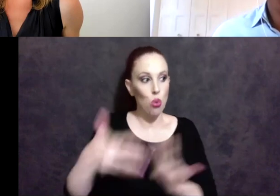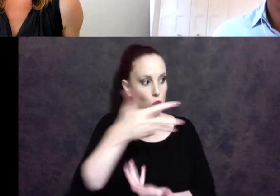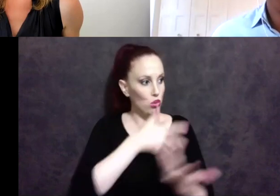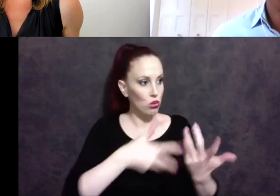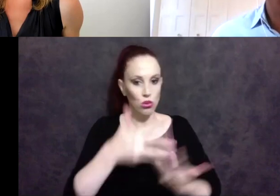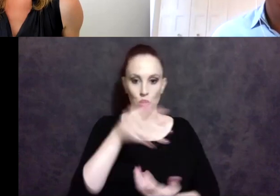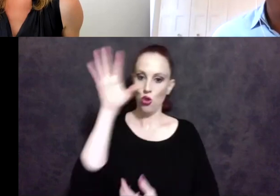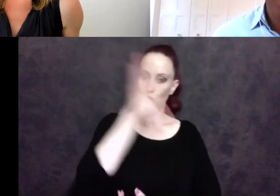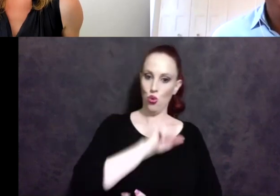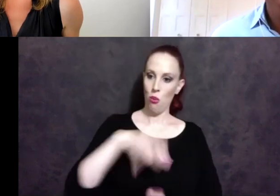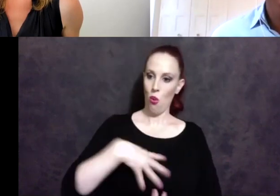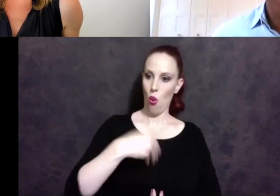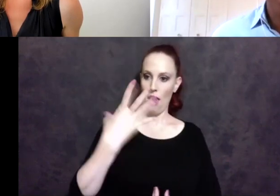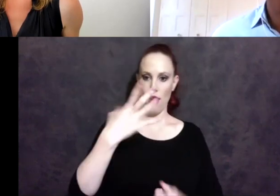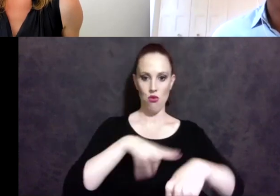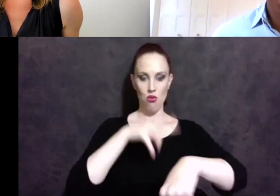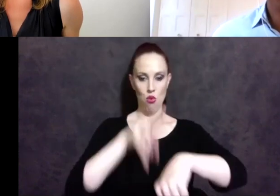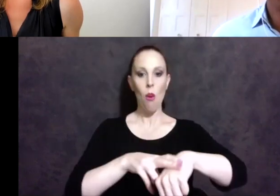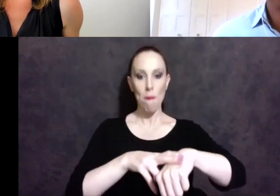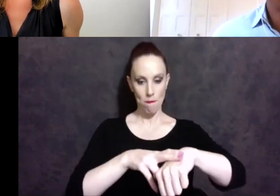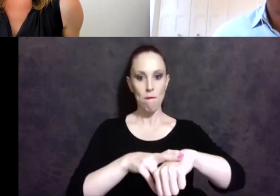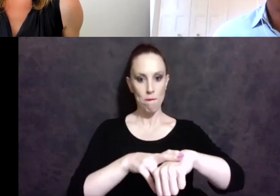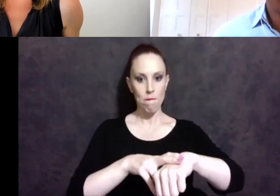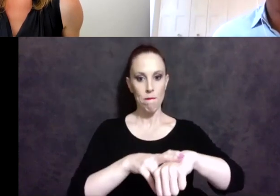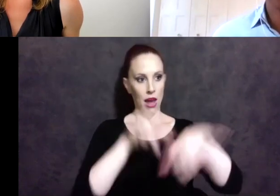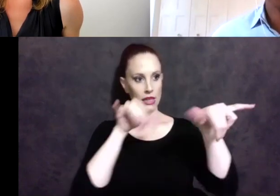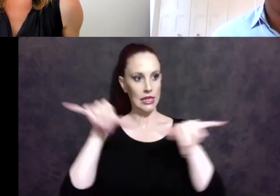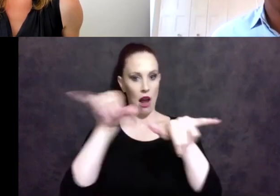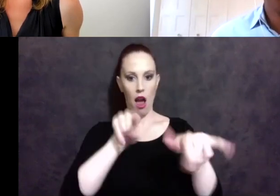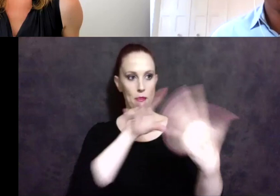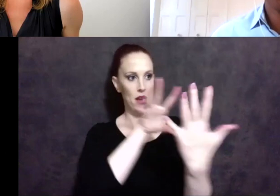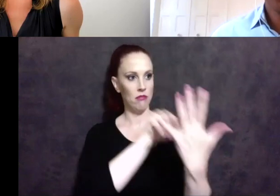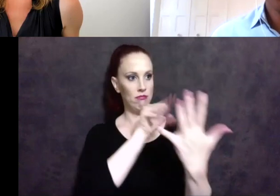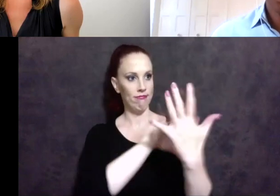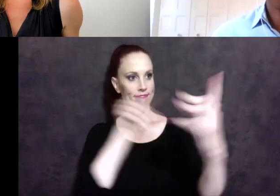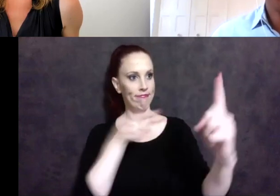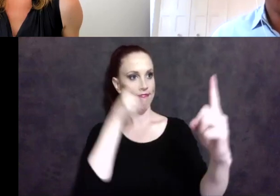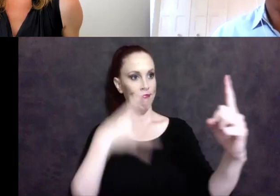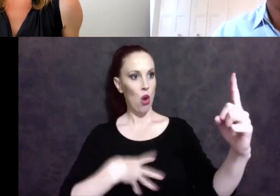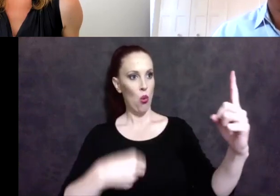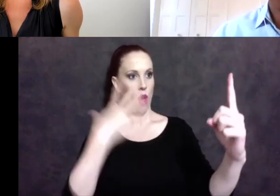was the norm and the standard to follow and strive towards, and so I learned at an early